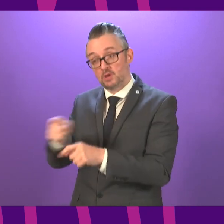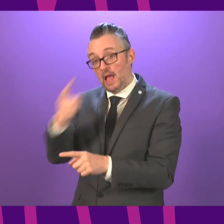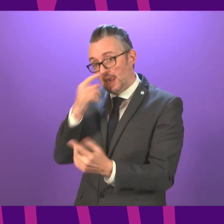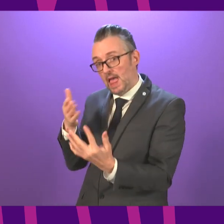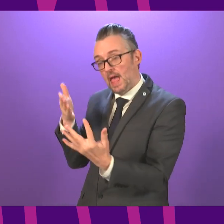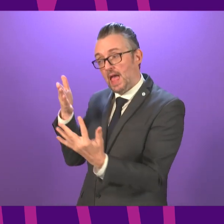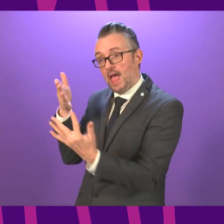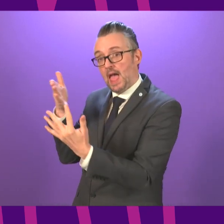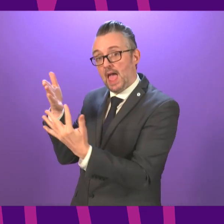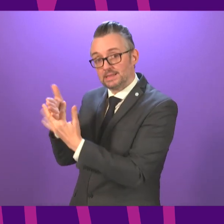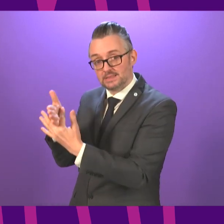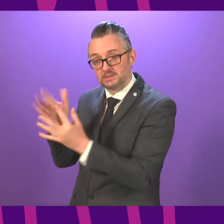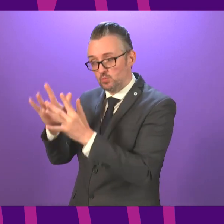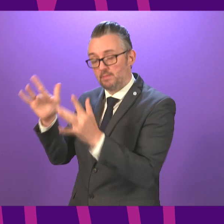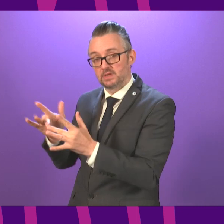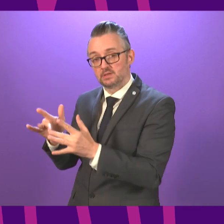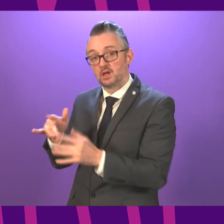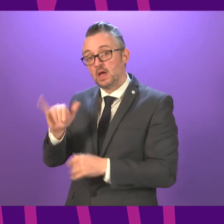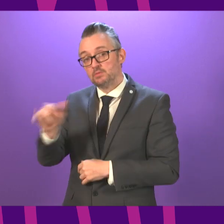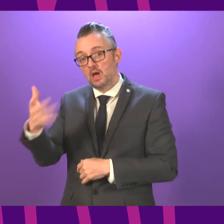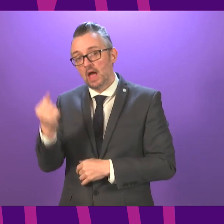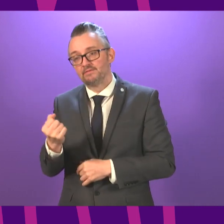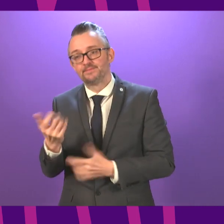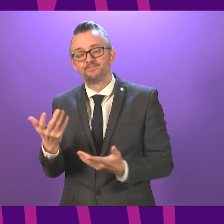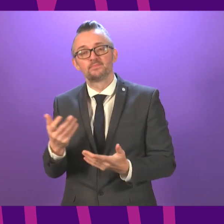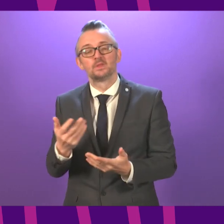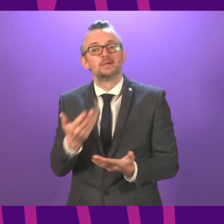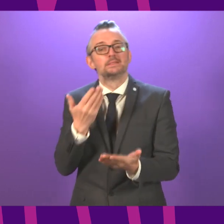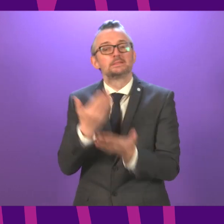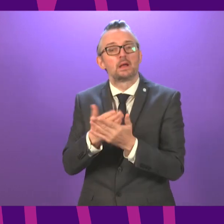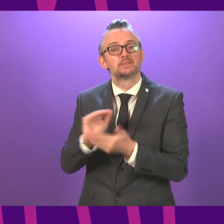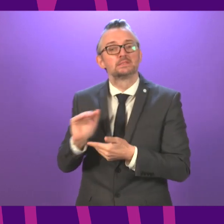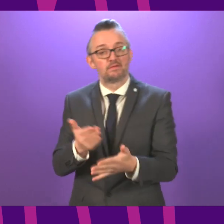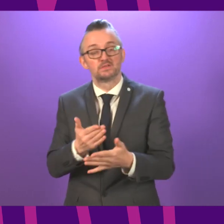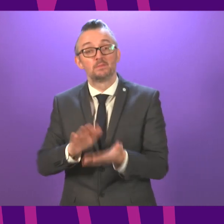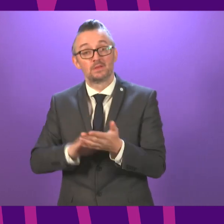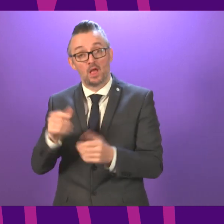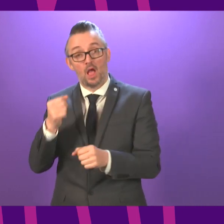operating an on-demand service whereby the Government would provide a letter,